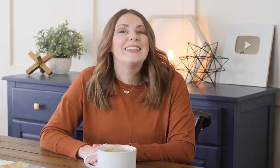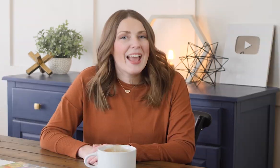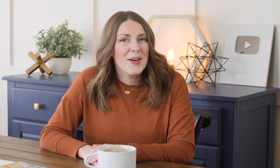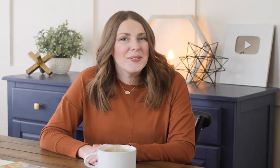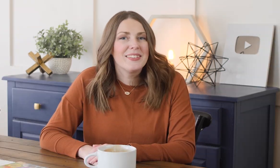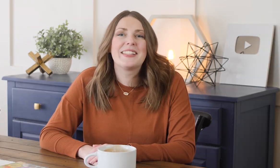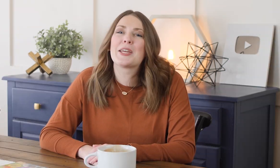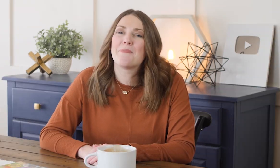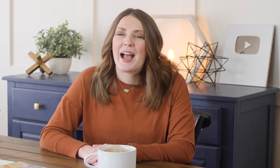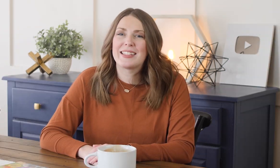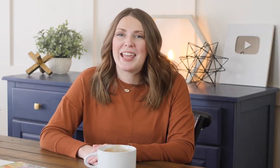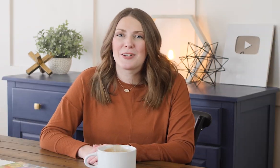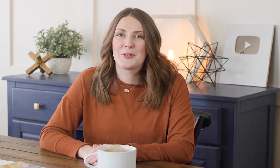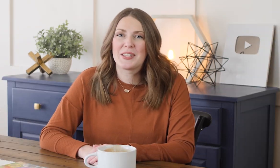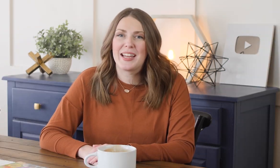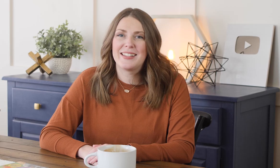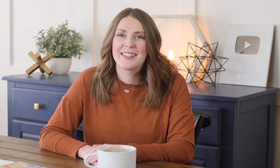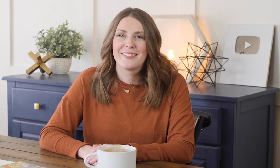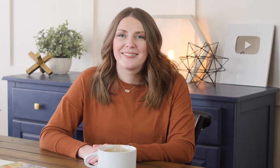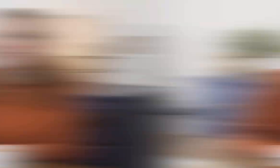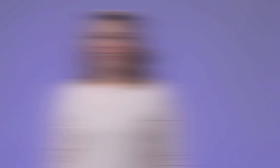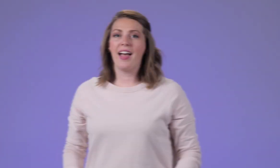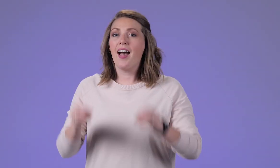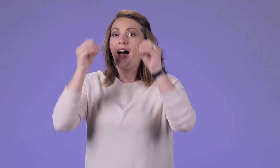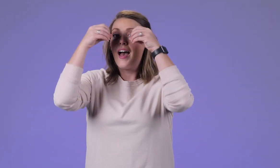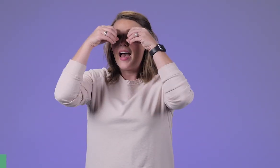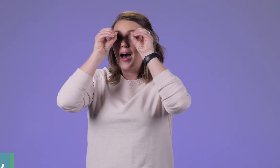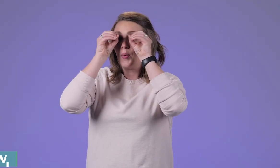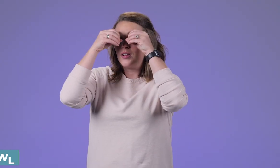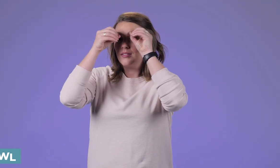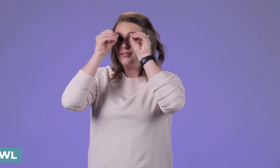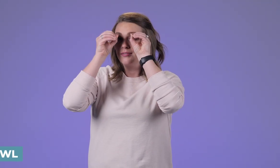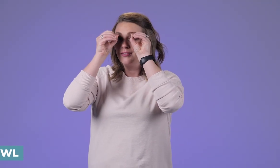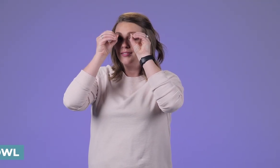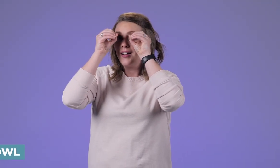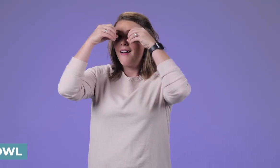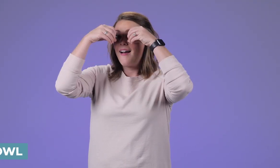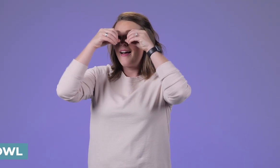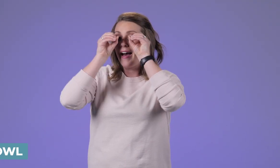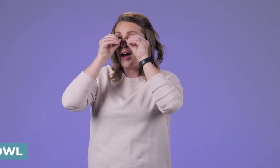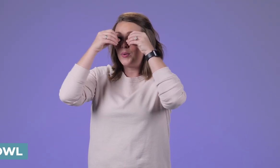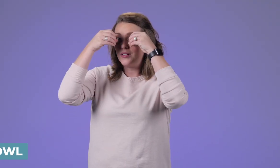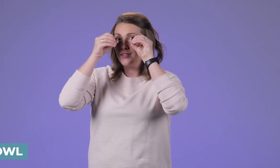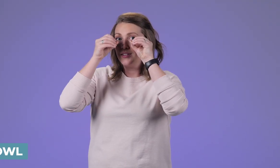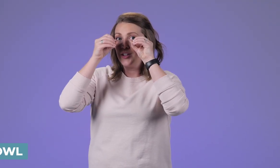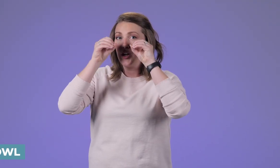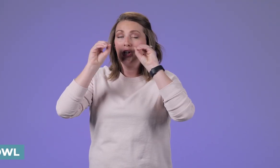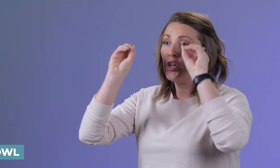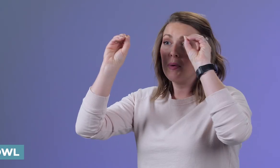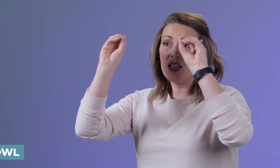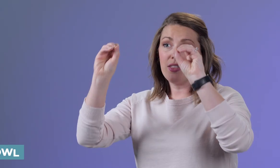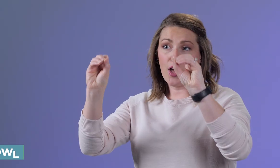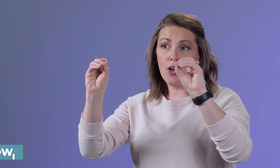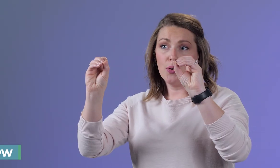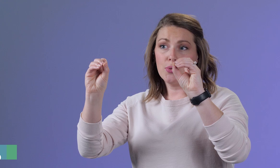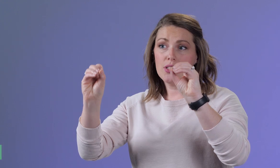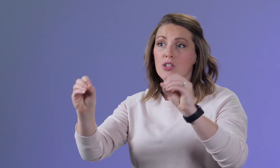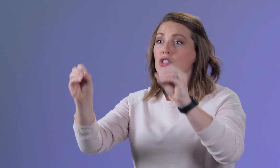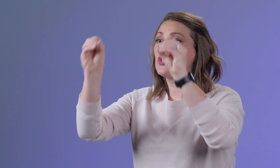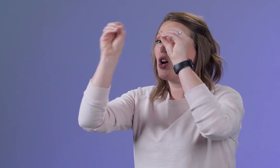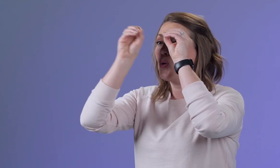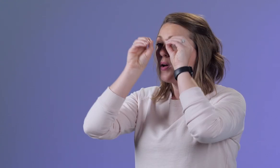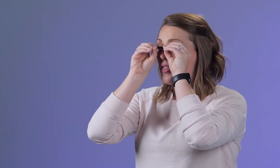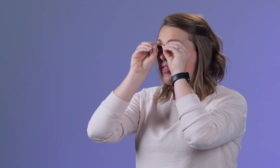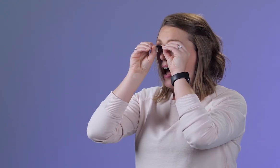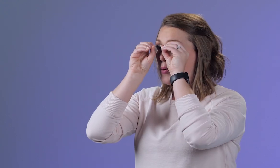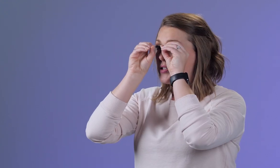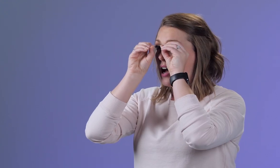Now let's get back to animal signs. 'Owl, owl', you're making the 'O's to show the owl's eyes